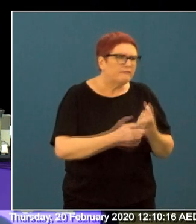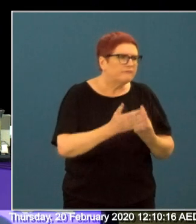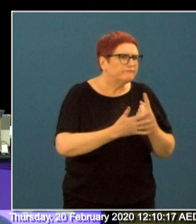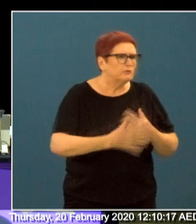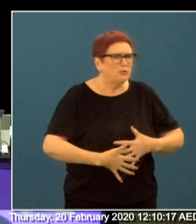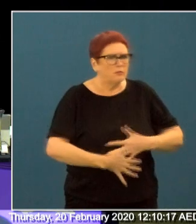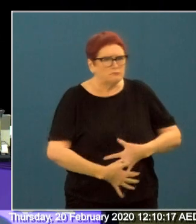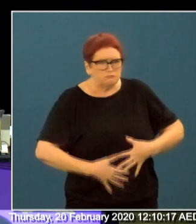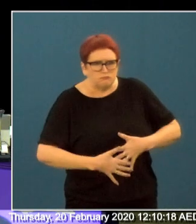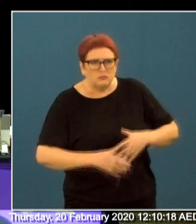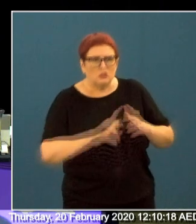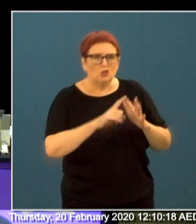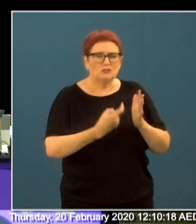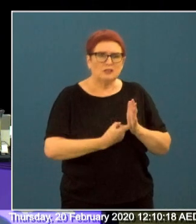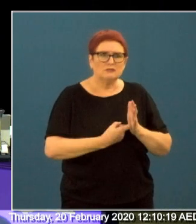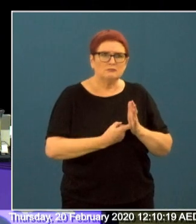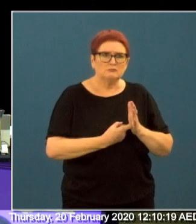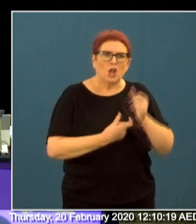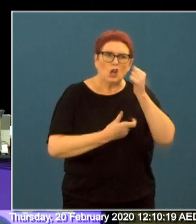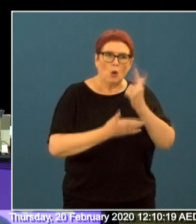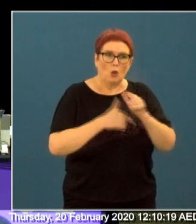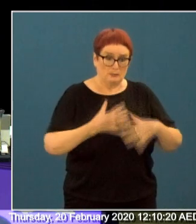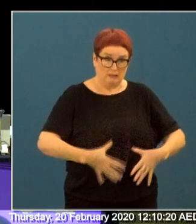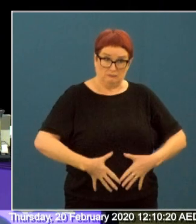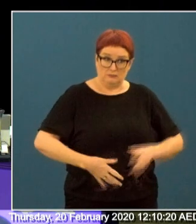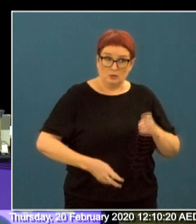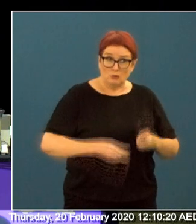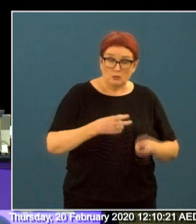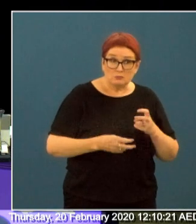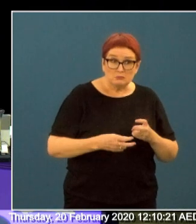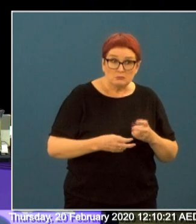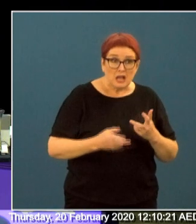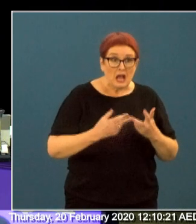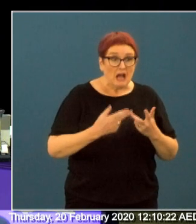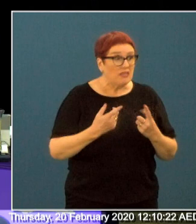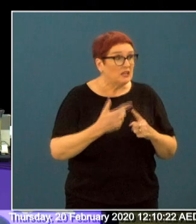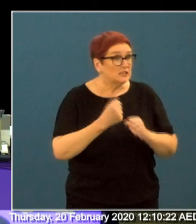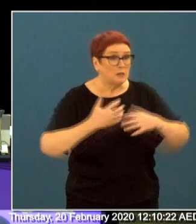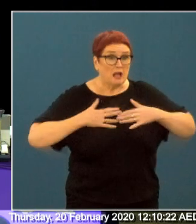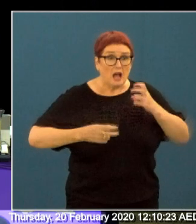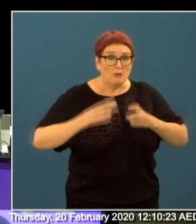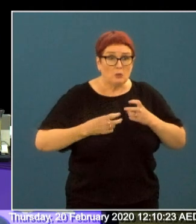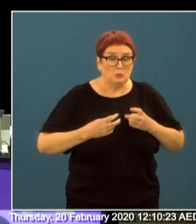would be concerned with gastroenterological problems. And then, if there are other problems, you have to go to somebody else.